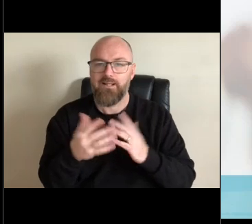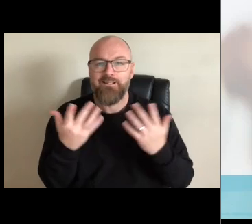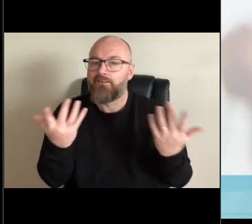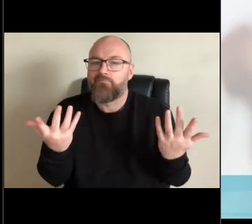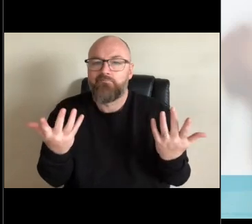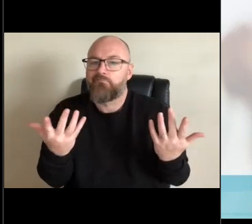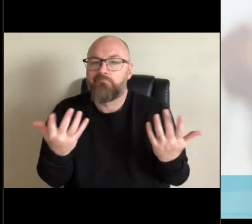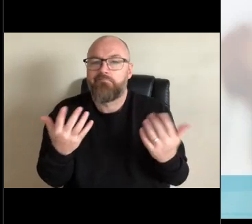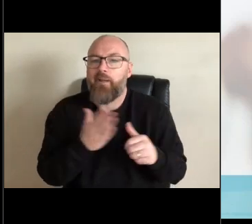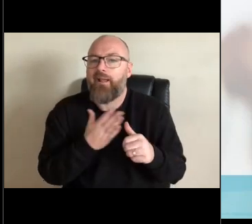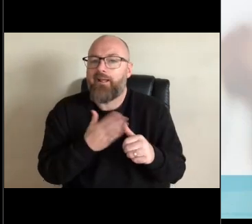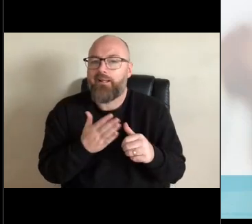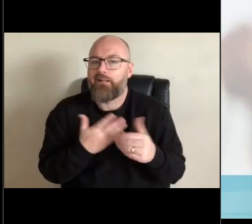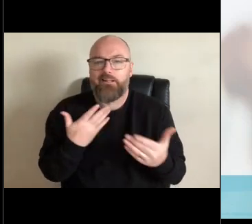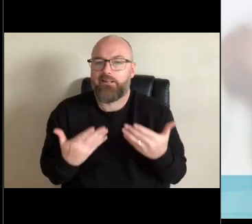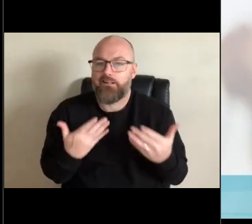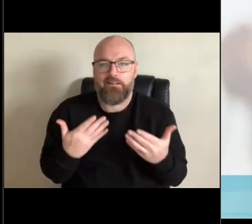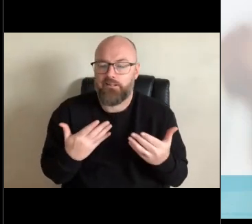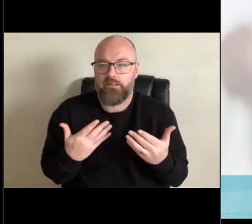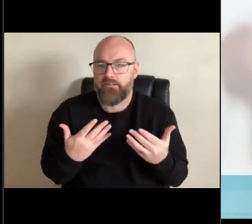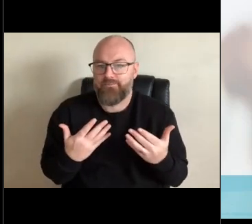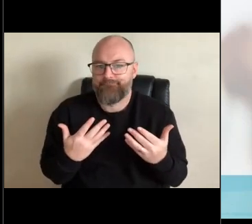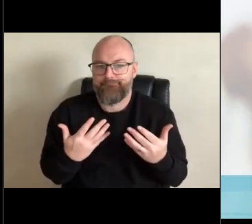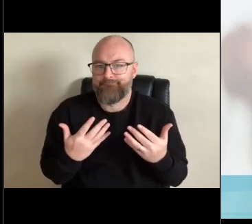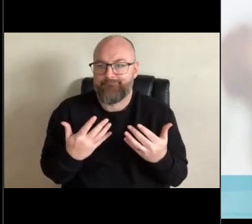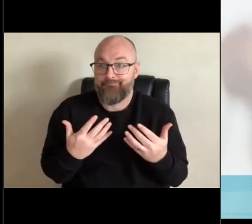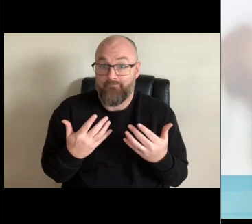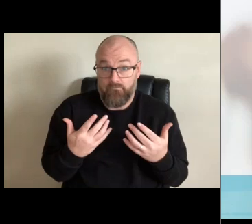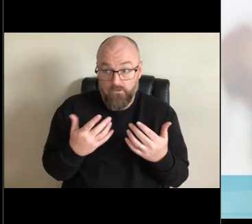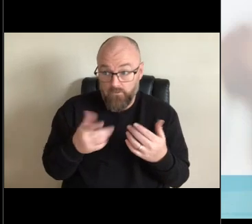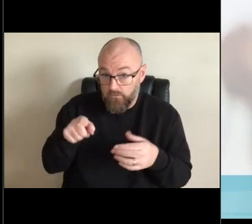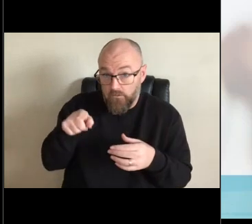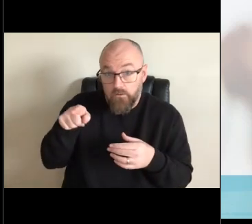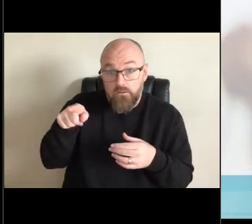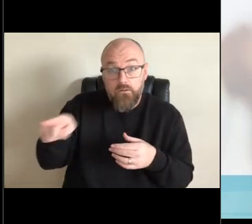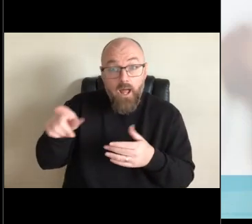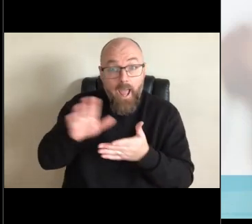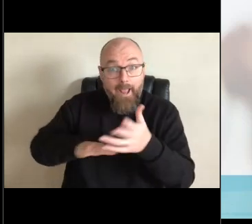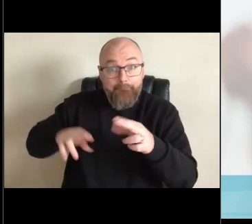the um case needs to go if one parent feels aggrieved that they're not having time with